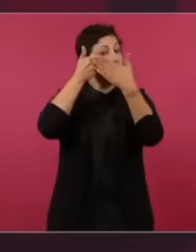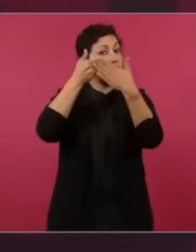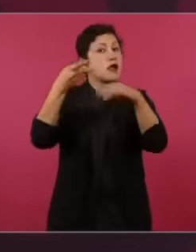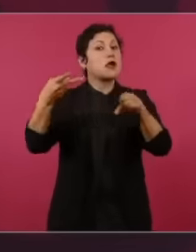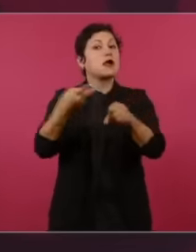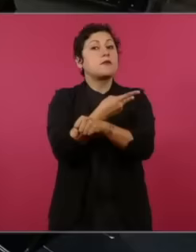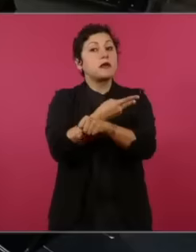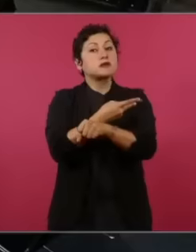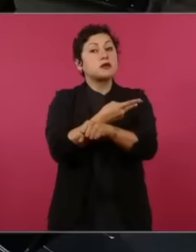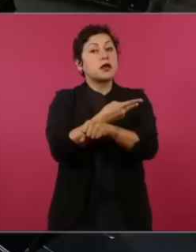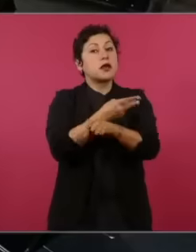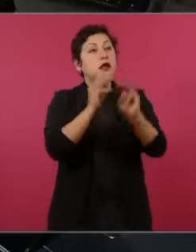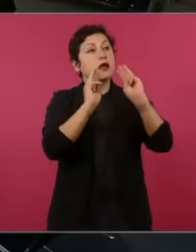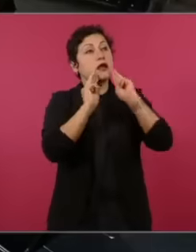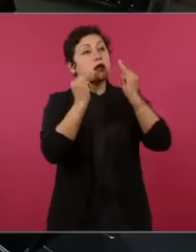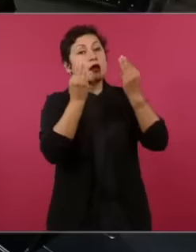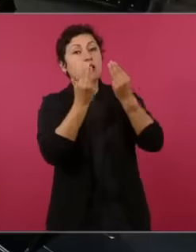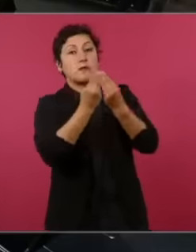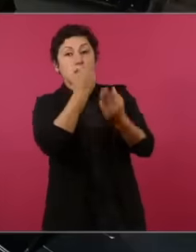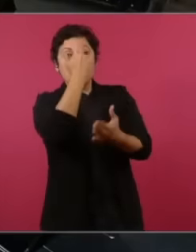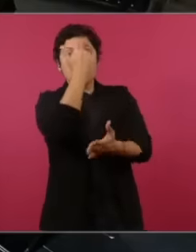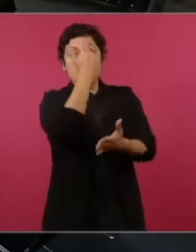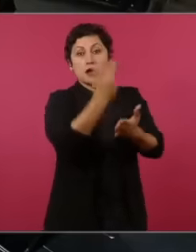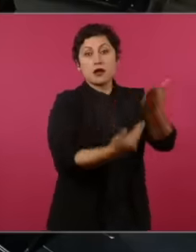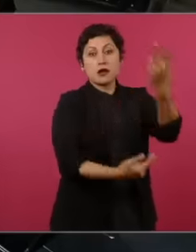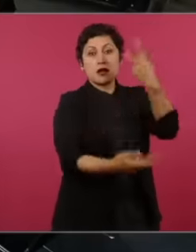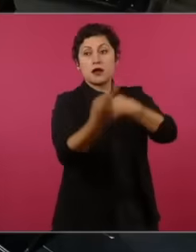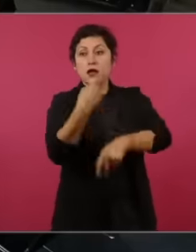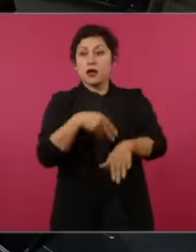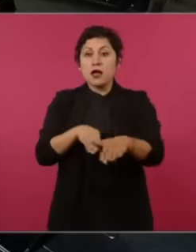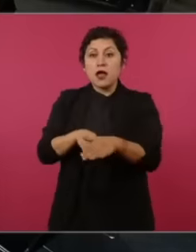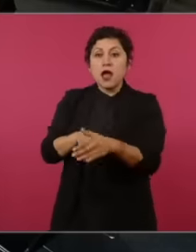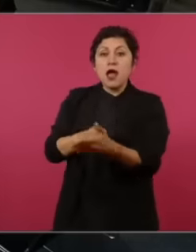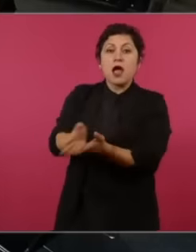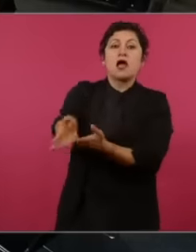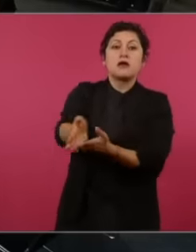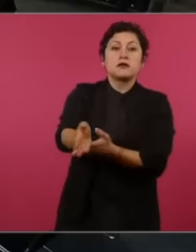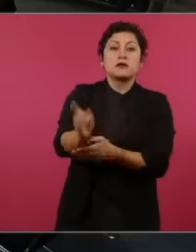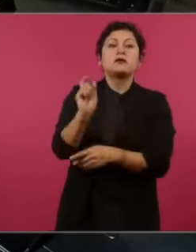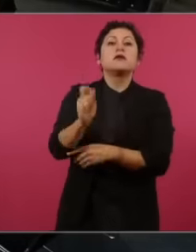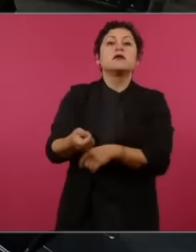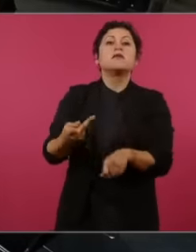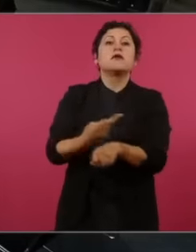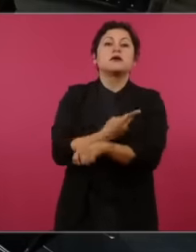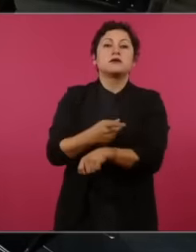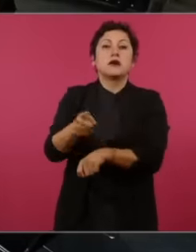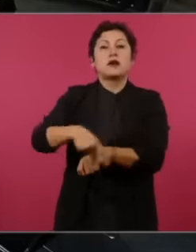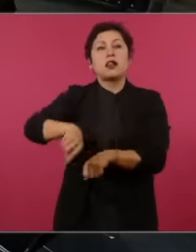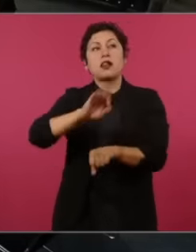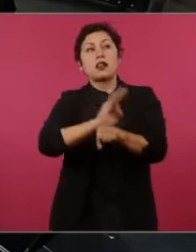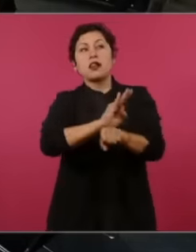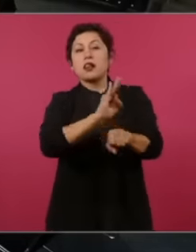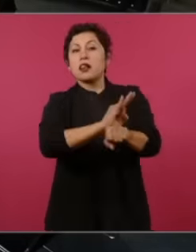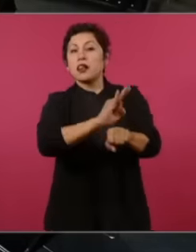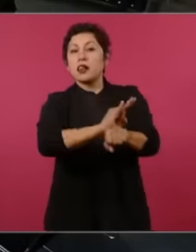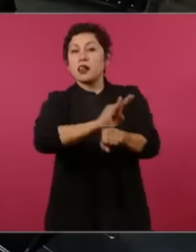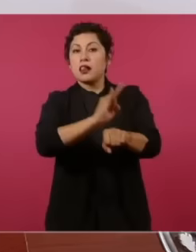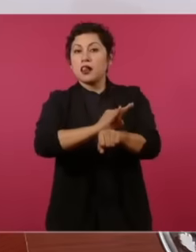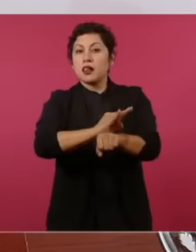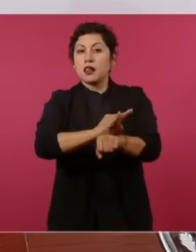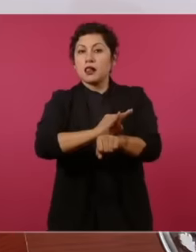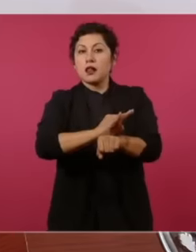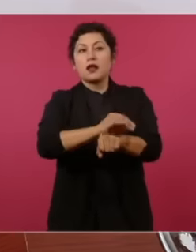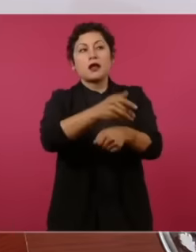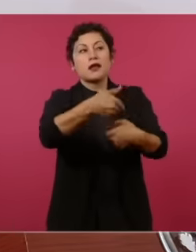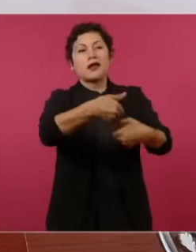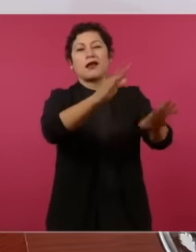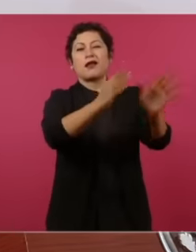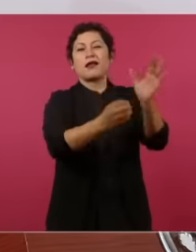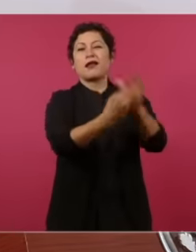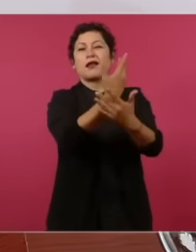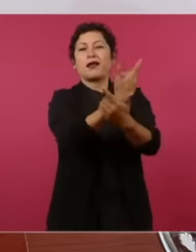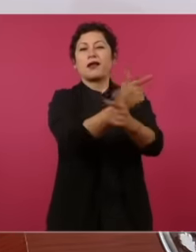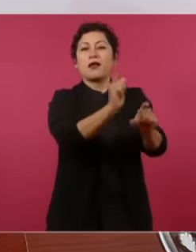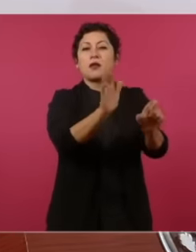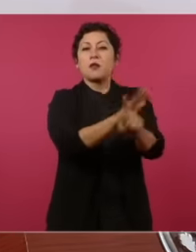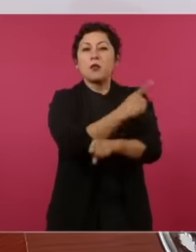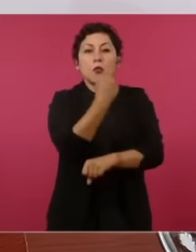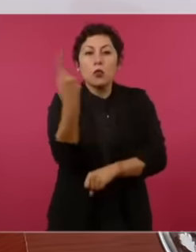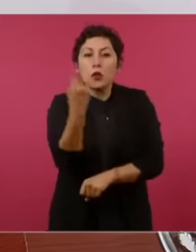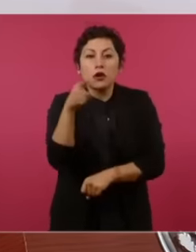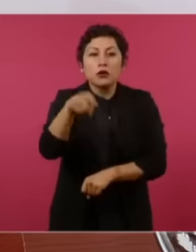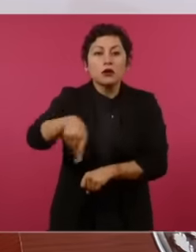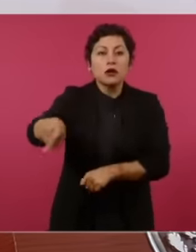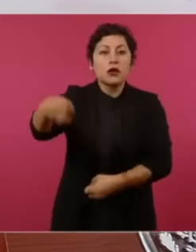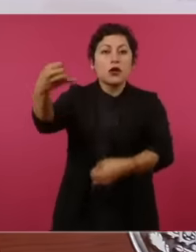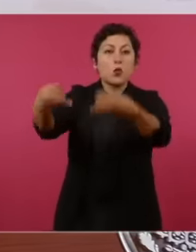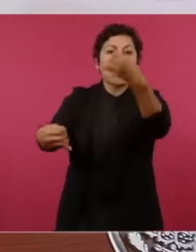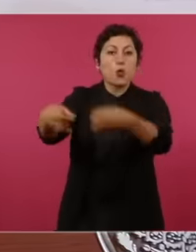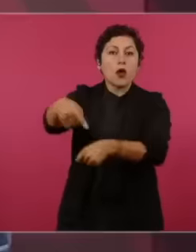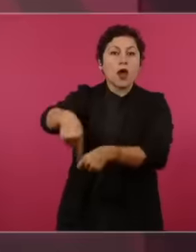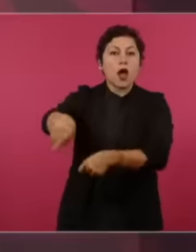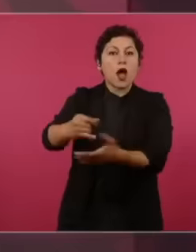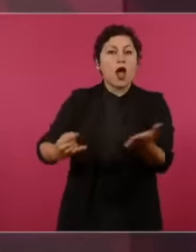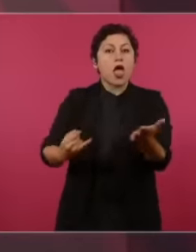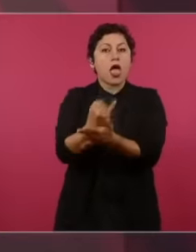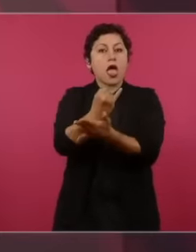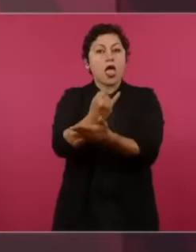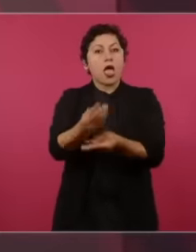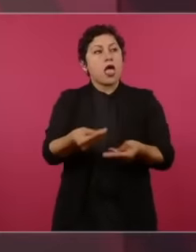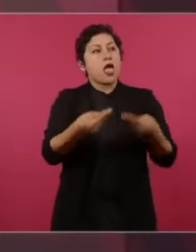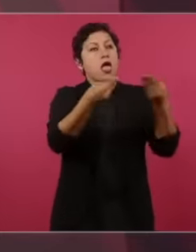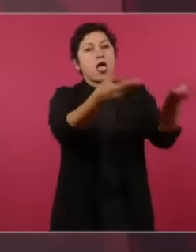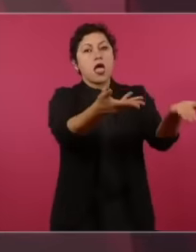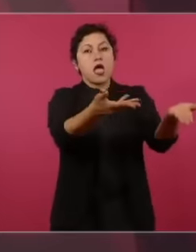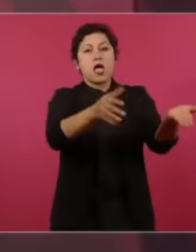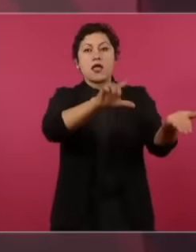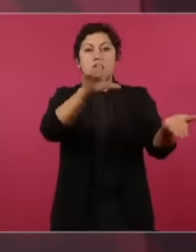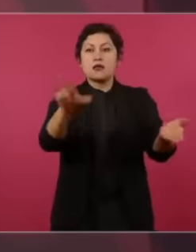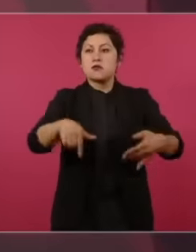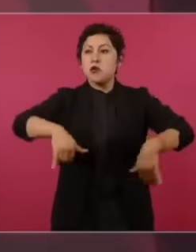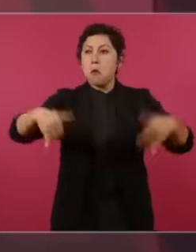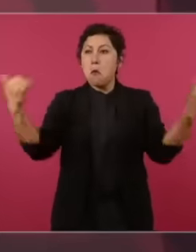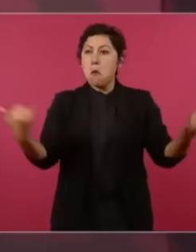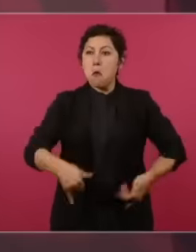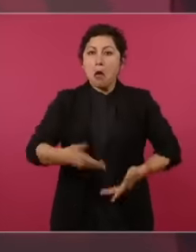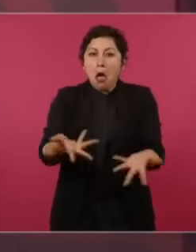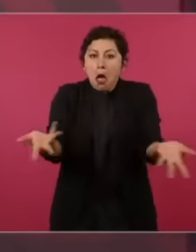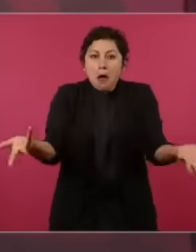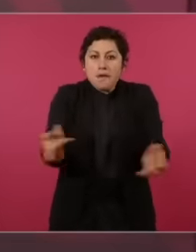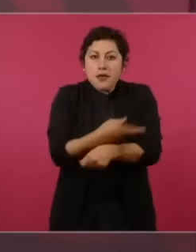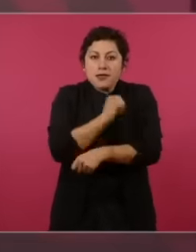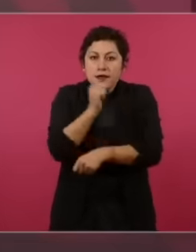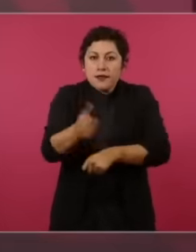come out because a judge decides it and do it as you want, it's already out.